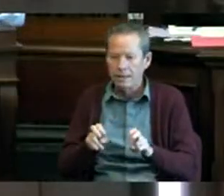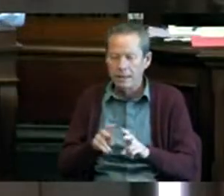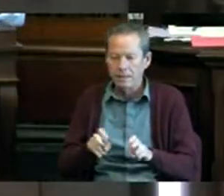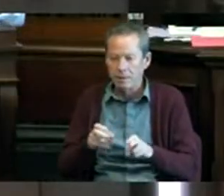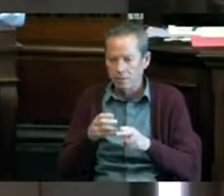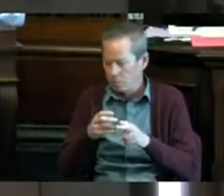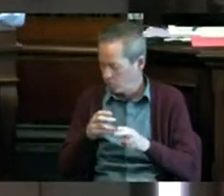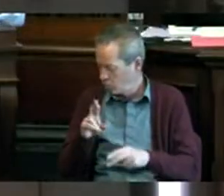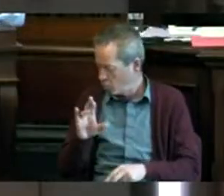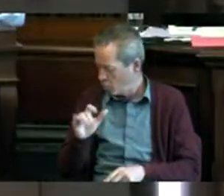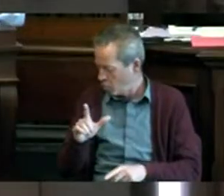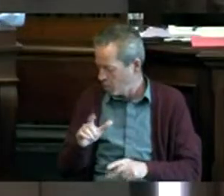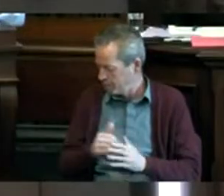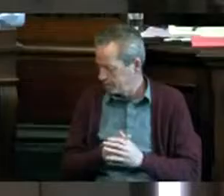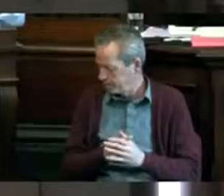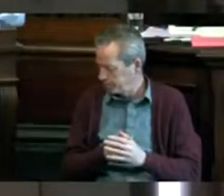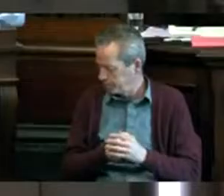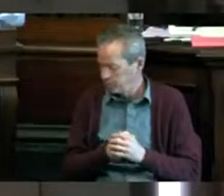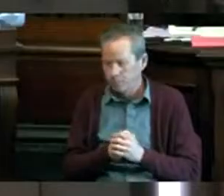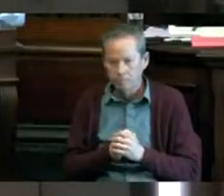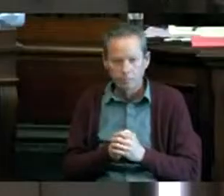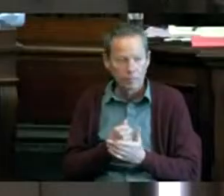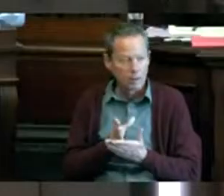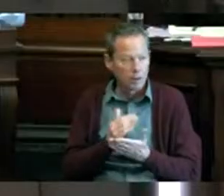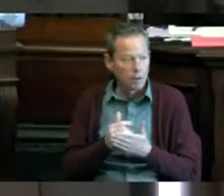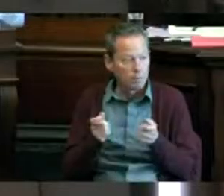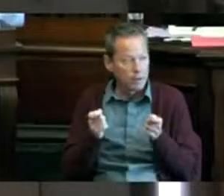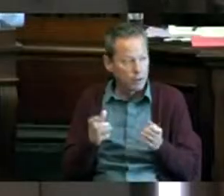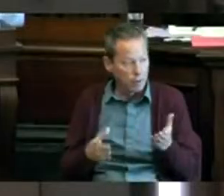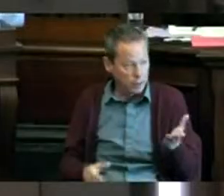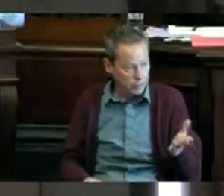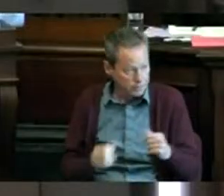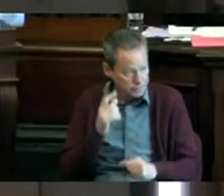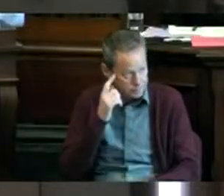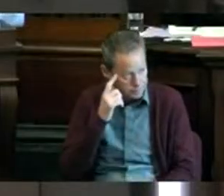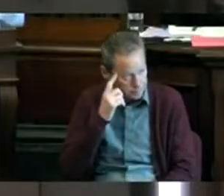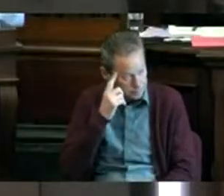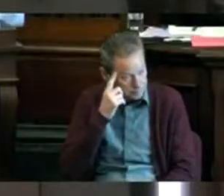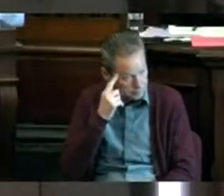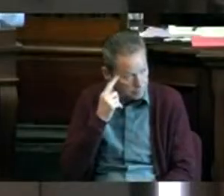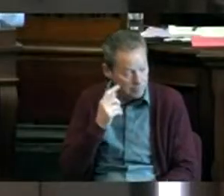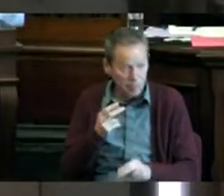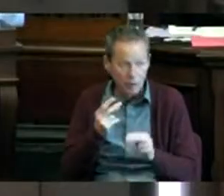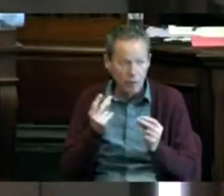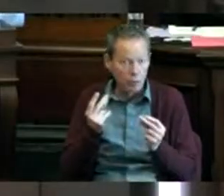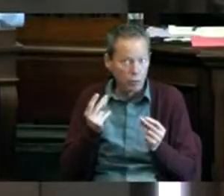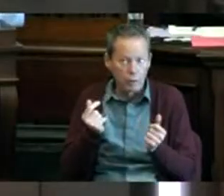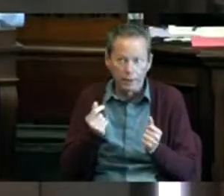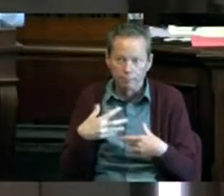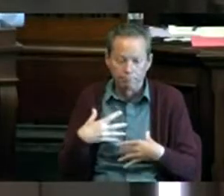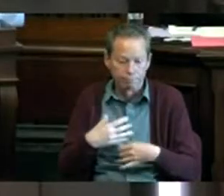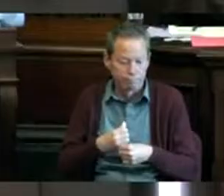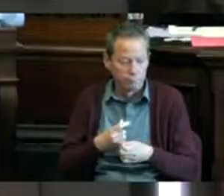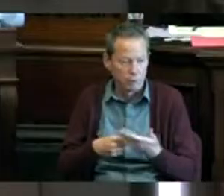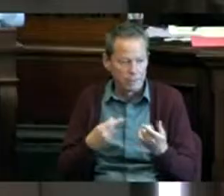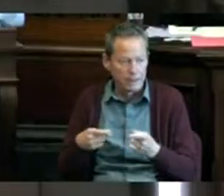and base percentages for the 2025 assessment roll. I would like our our I assume our budget